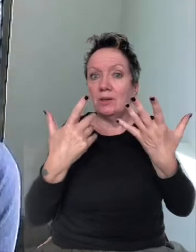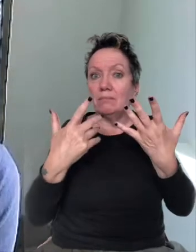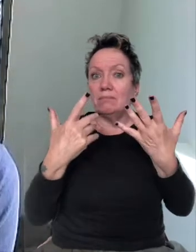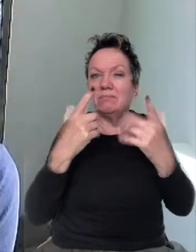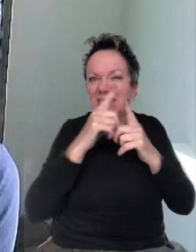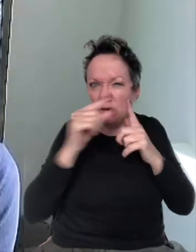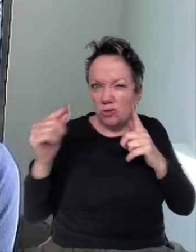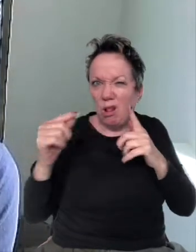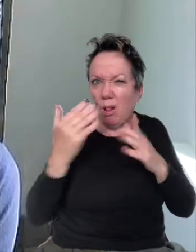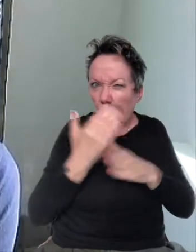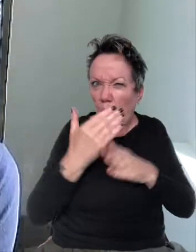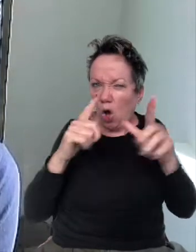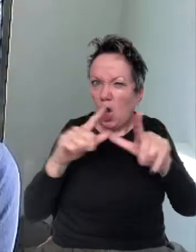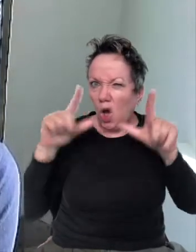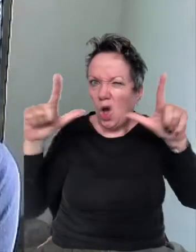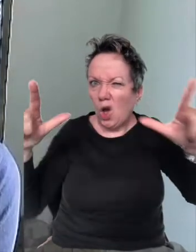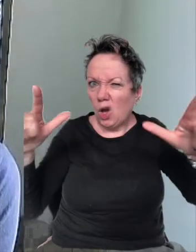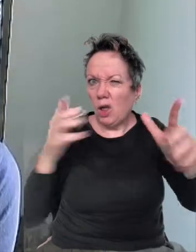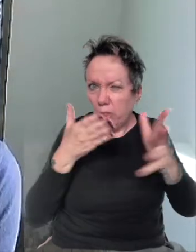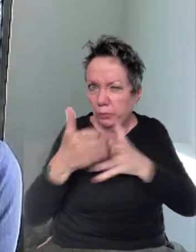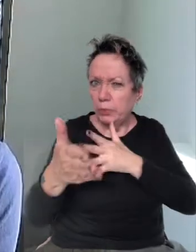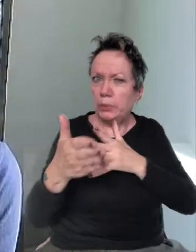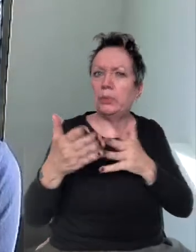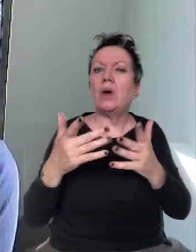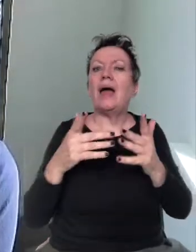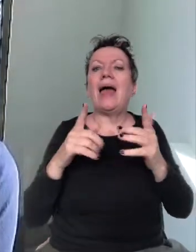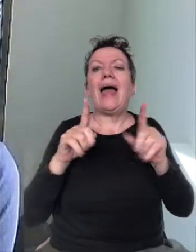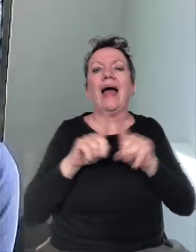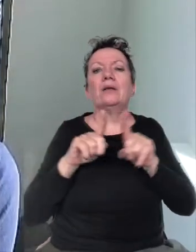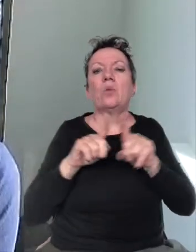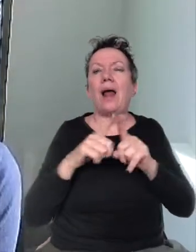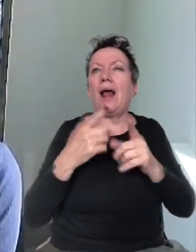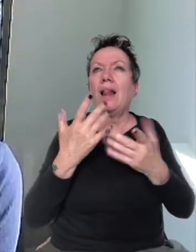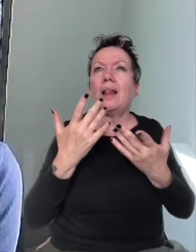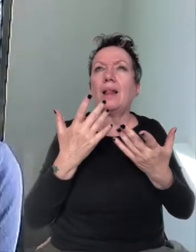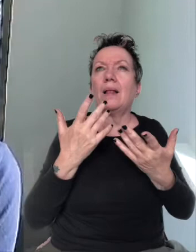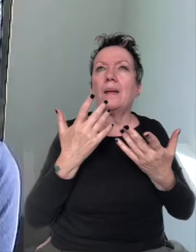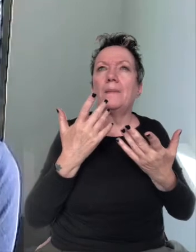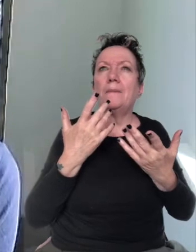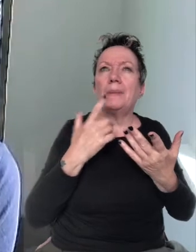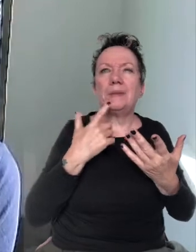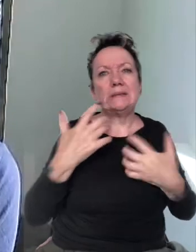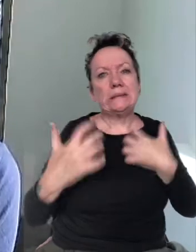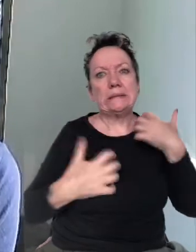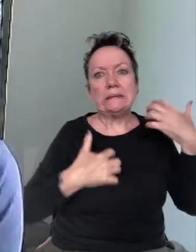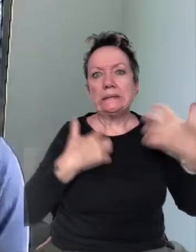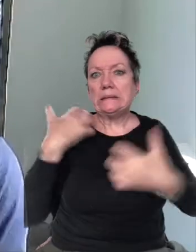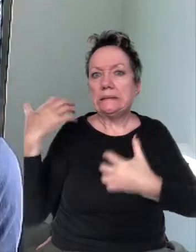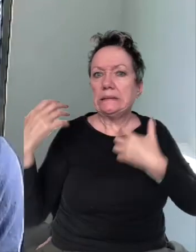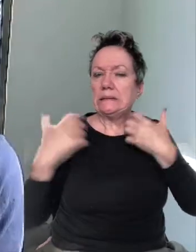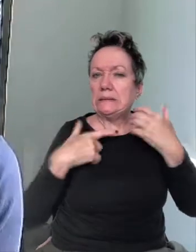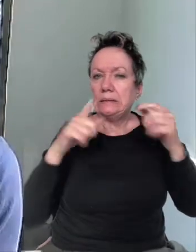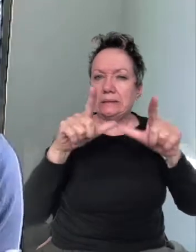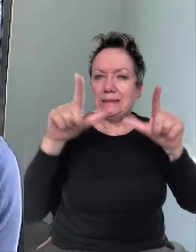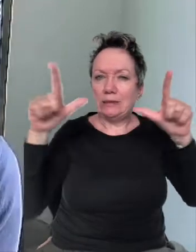And we talked a lot bite the frustrations, huh? Digital, and the lack of being able to bring people together.